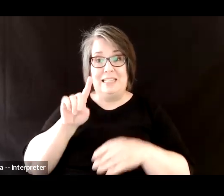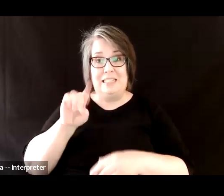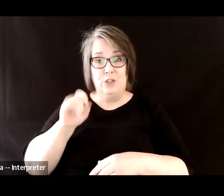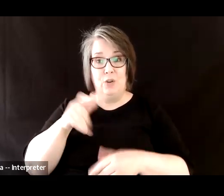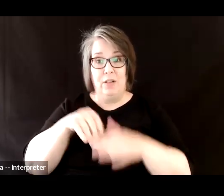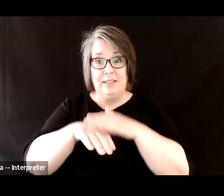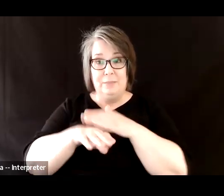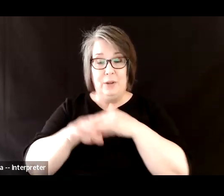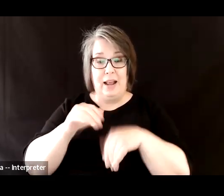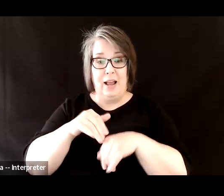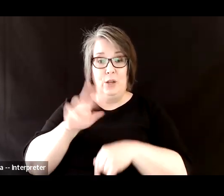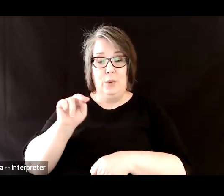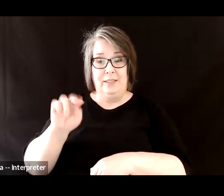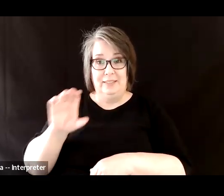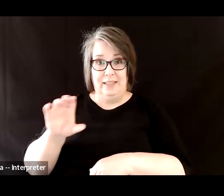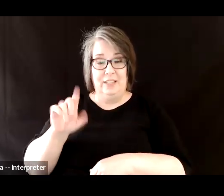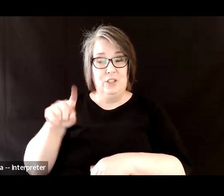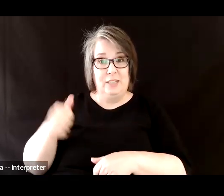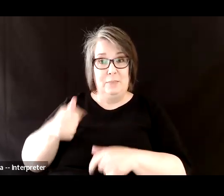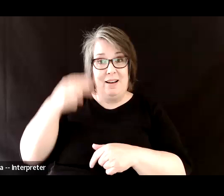Carolina higher education for nearly 20 years as an